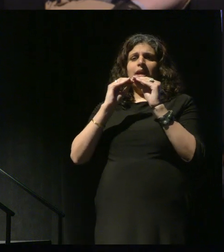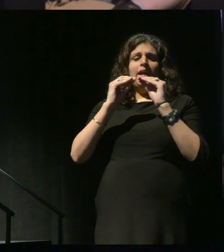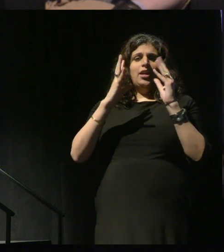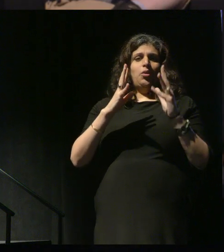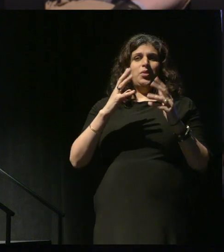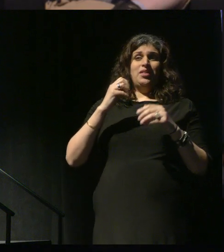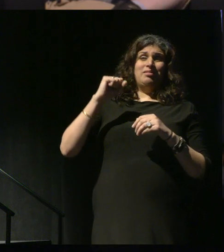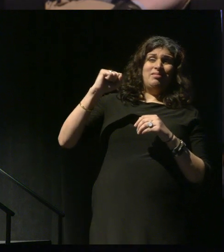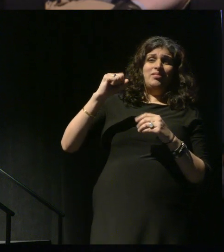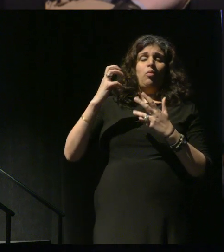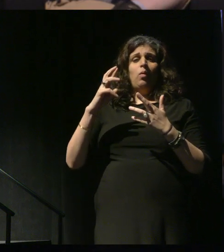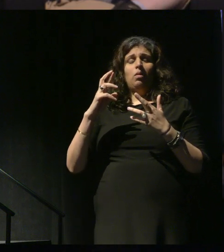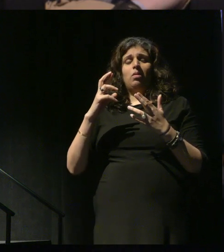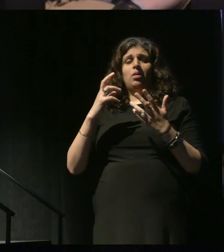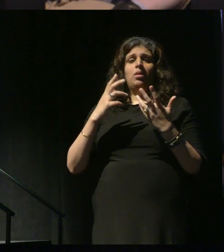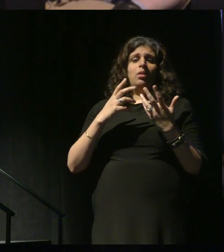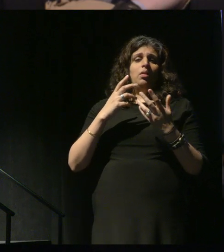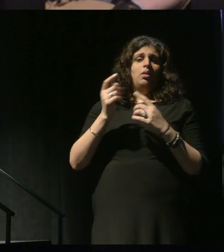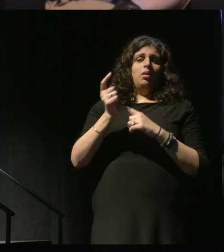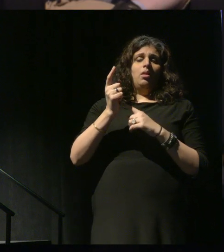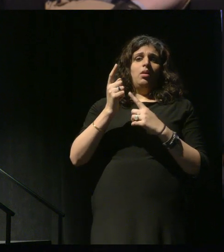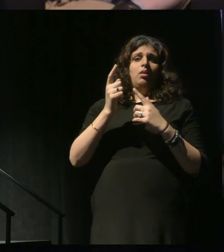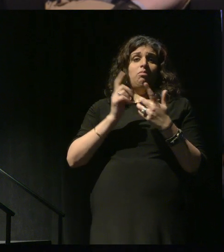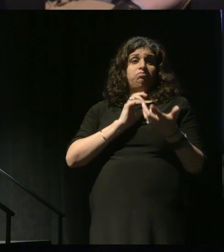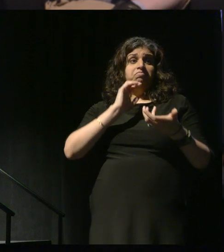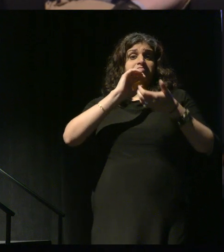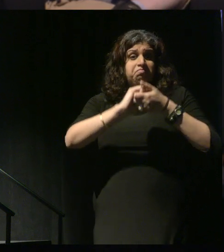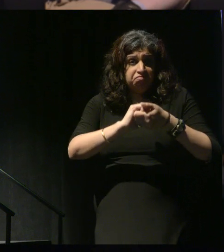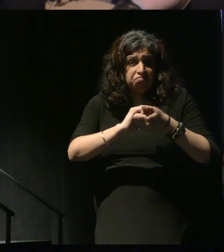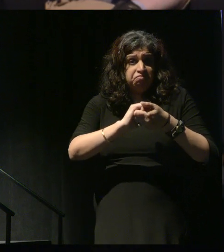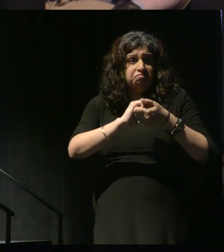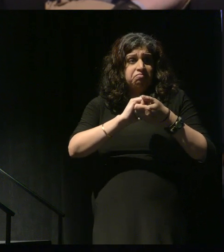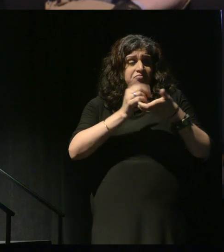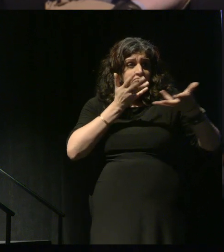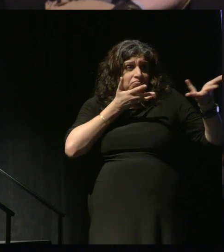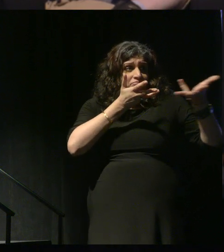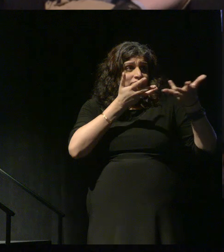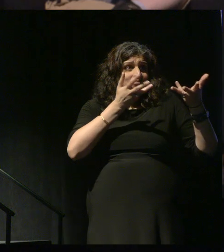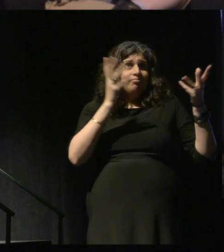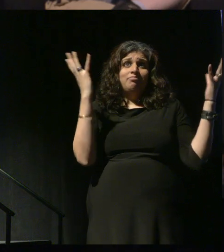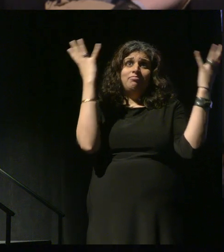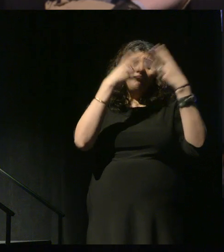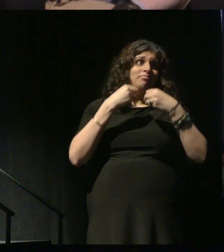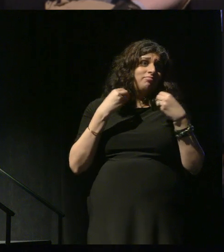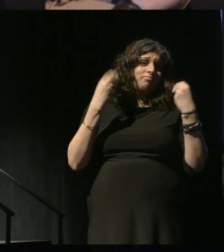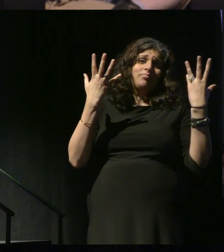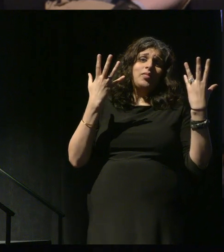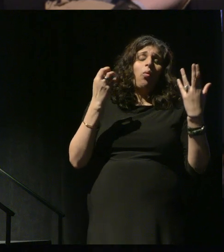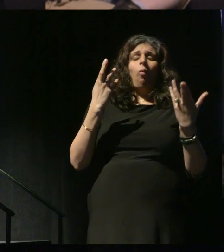and pushback or moments of collaborative wonder of feeling really, you know or both.